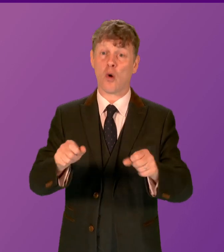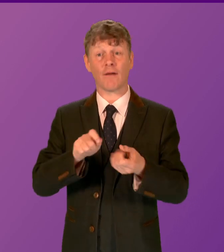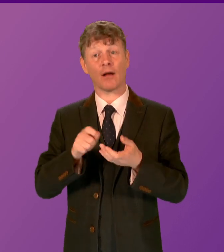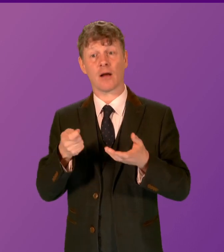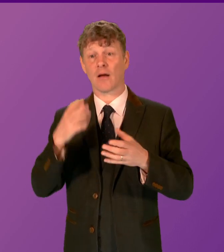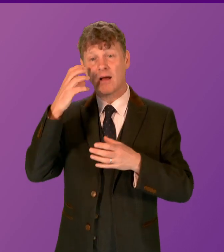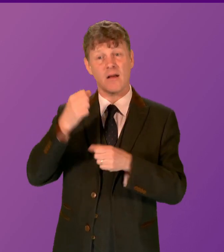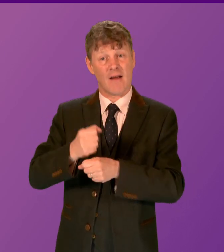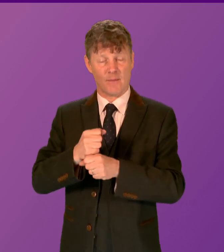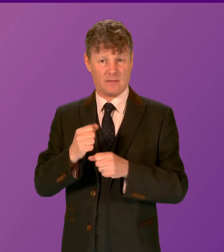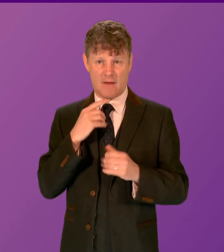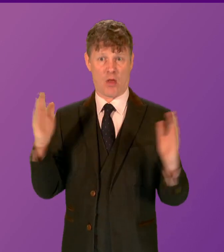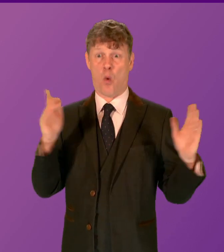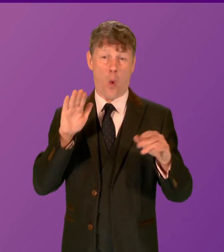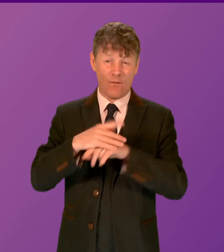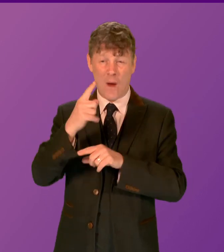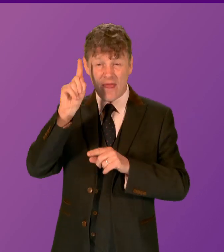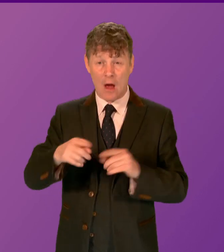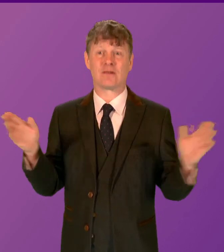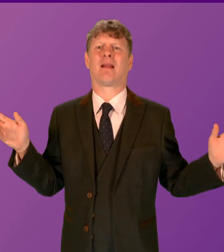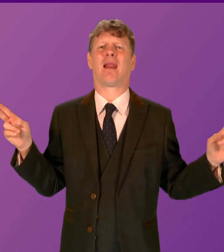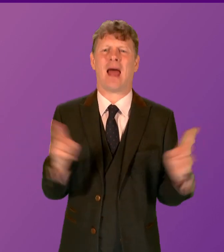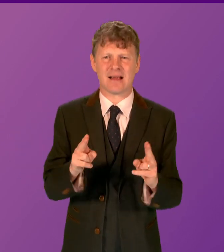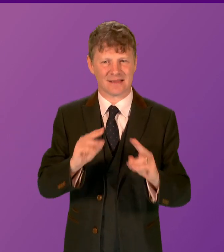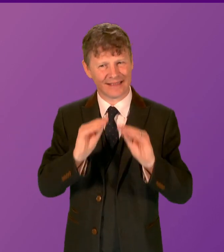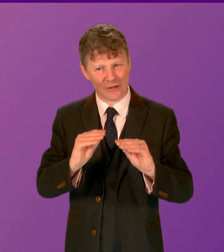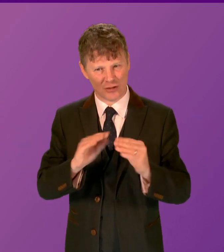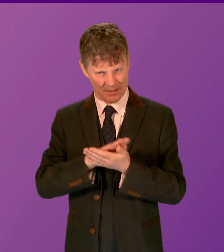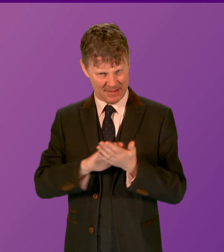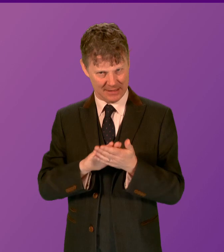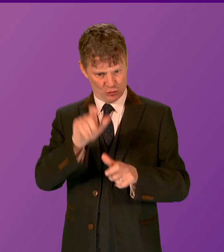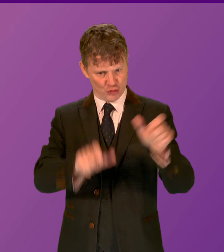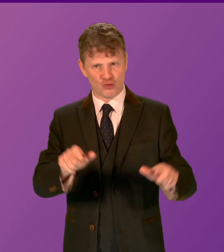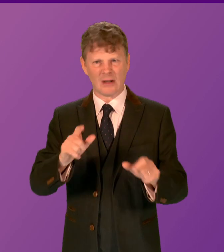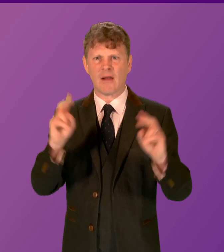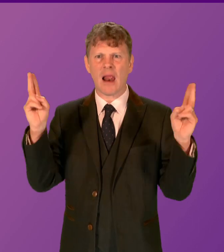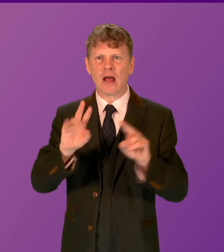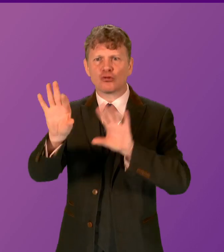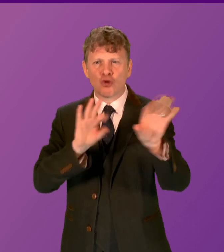in Scotland’s classrooms, and we know about the direct impact that that has on subject choice and class sizes.